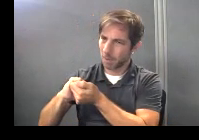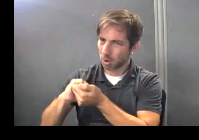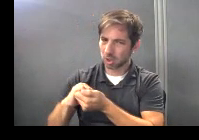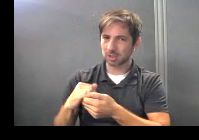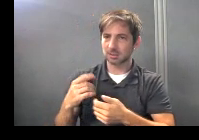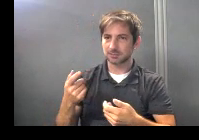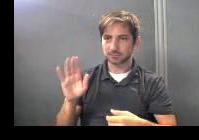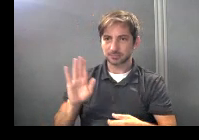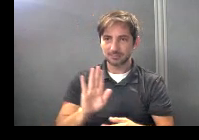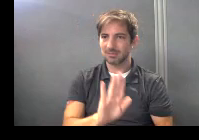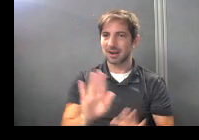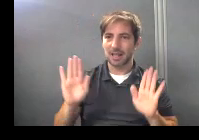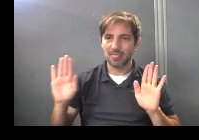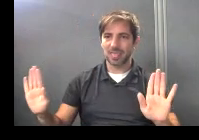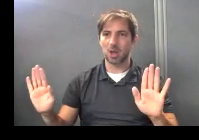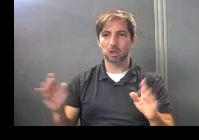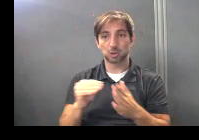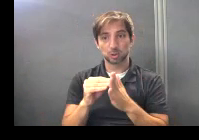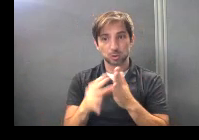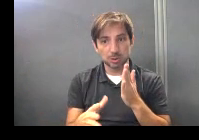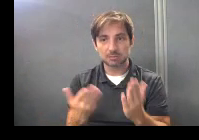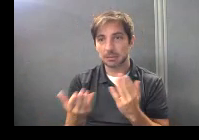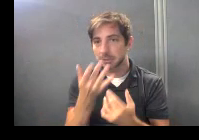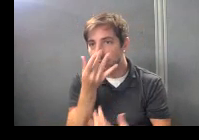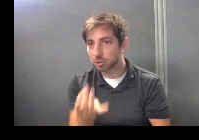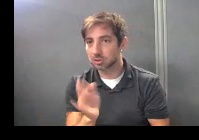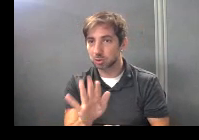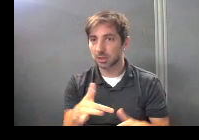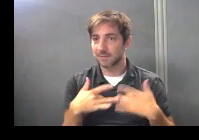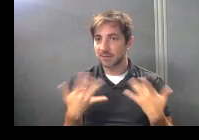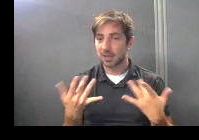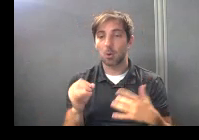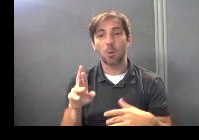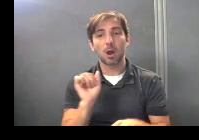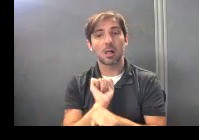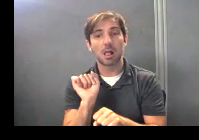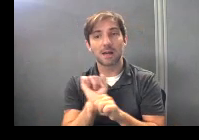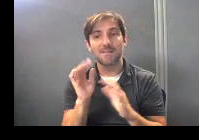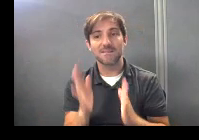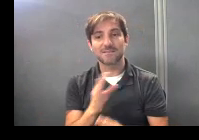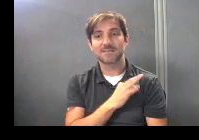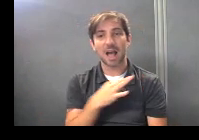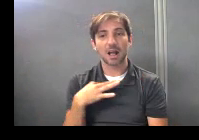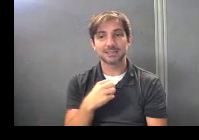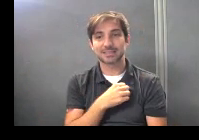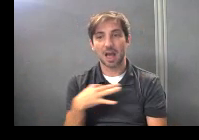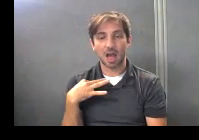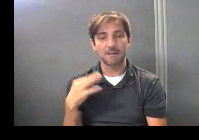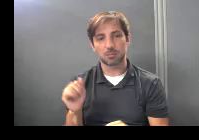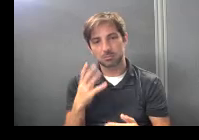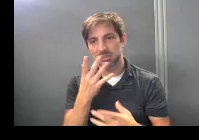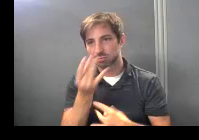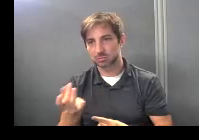AND STUDENTS MIGHT BE INTERESTED IN YOUR EVENTS. CENTERS FOR INDEPENDENT LIVING CAN BE HELPFUL.